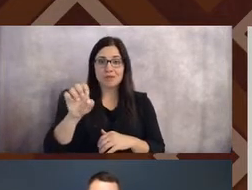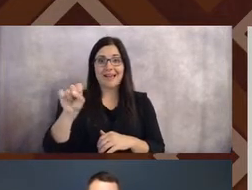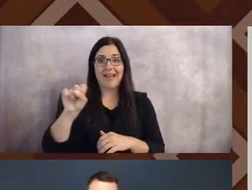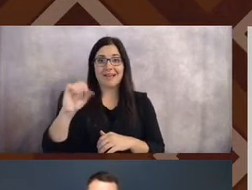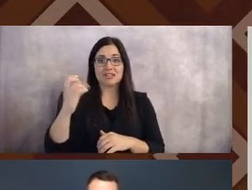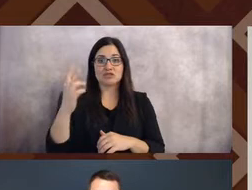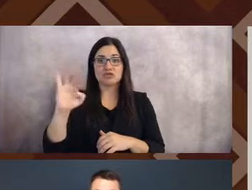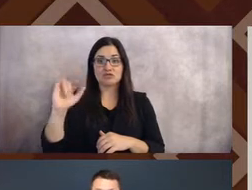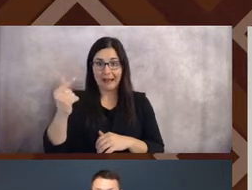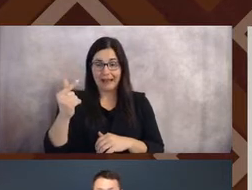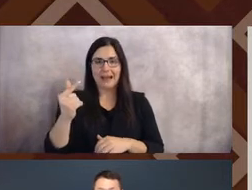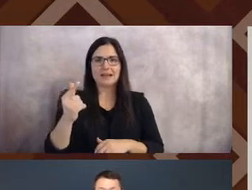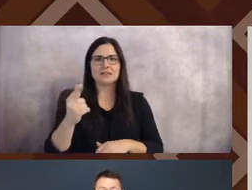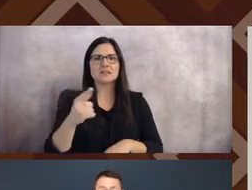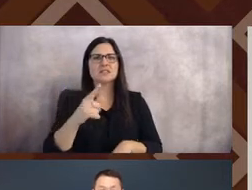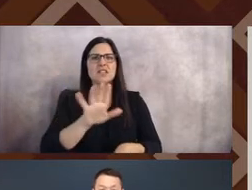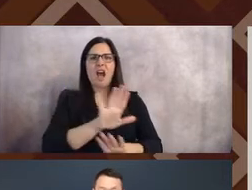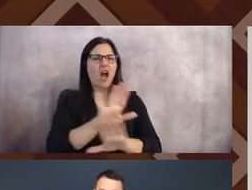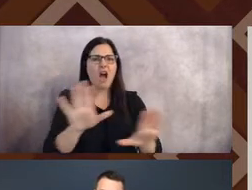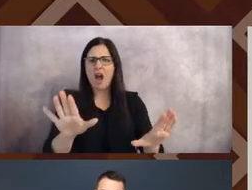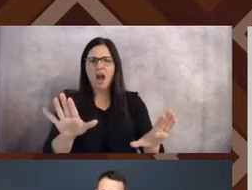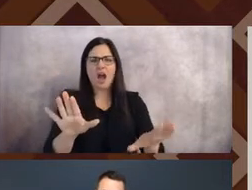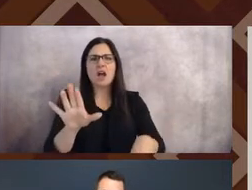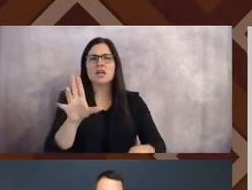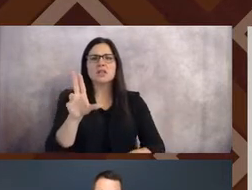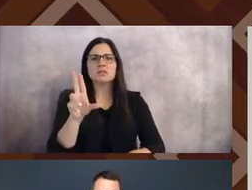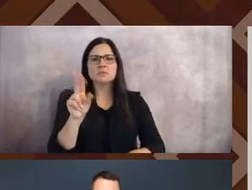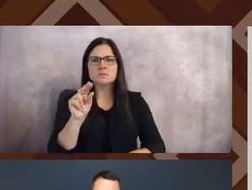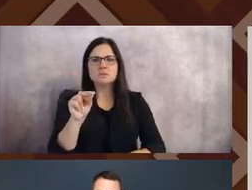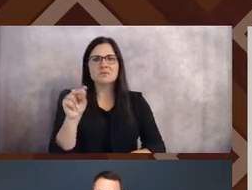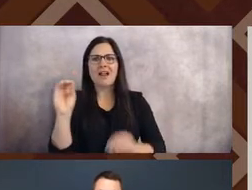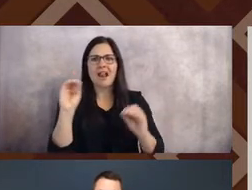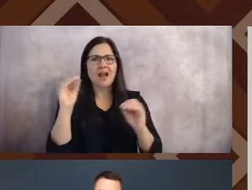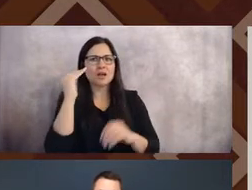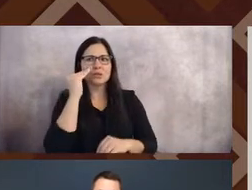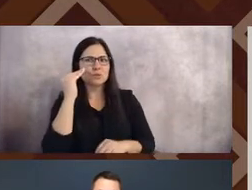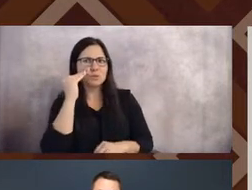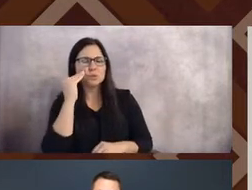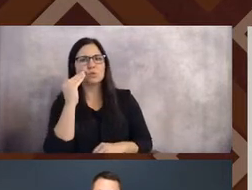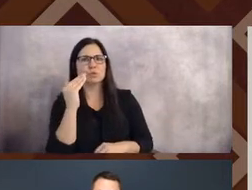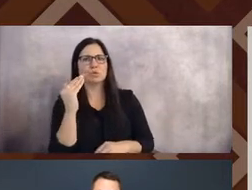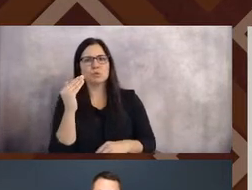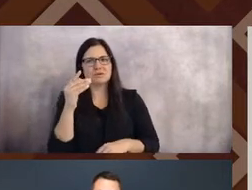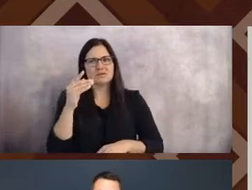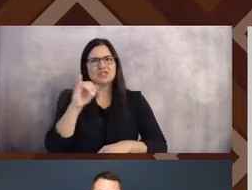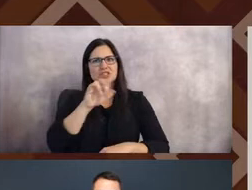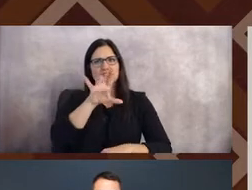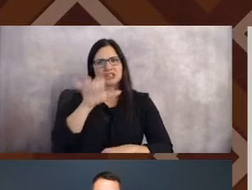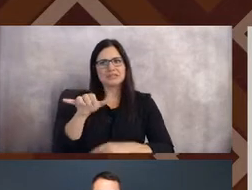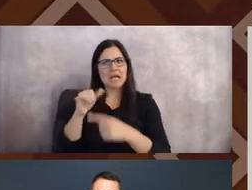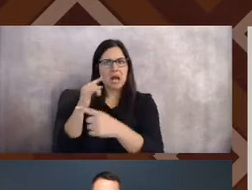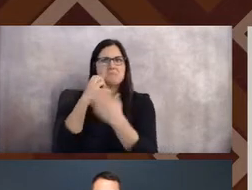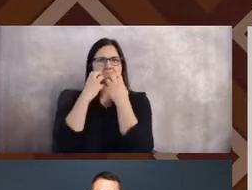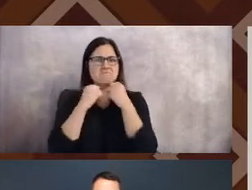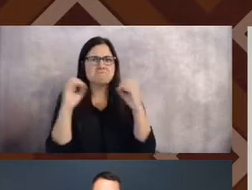defended it saying no one in Missouri knew the Chinaman or cared much about it. So they turned the men including